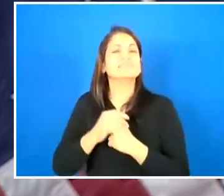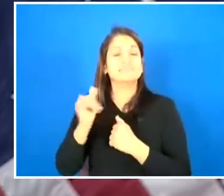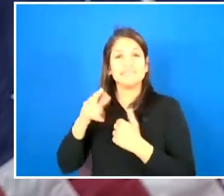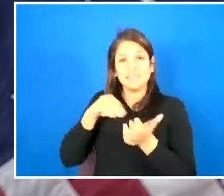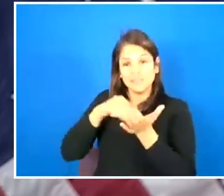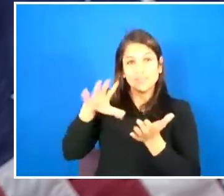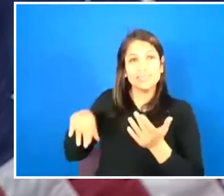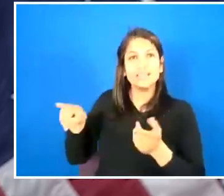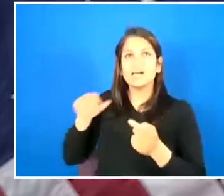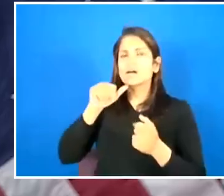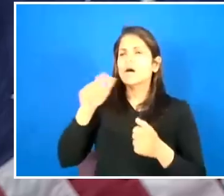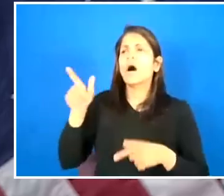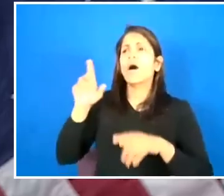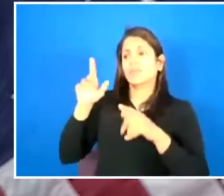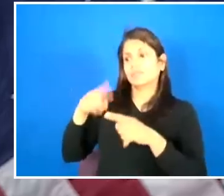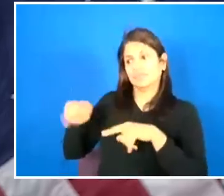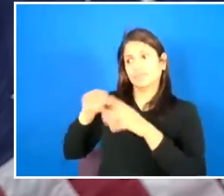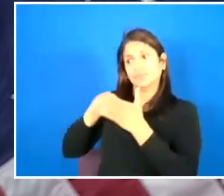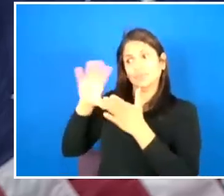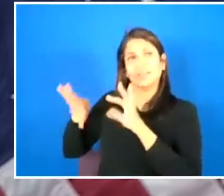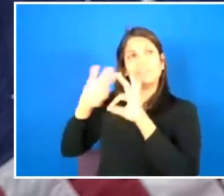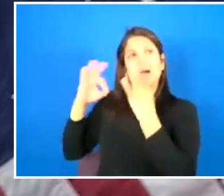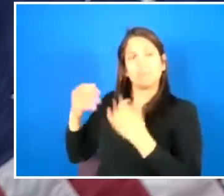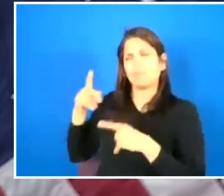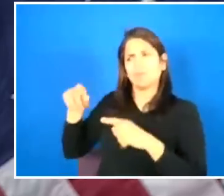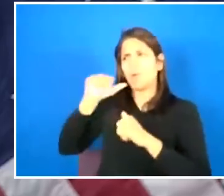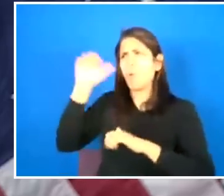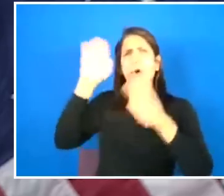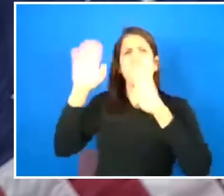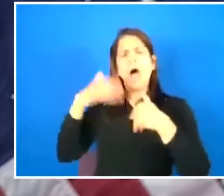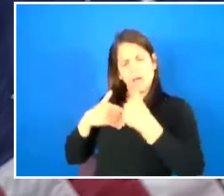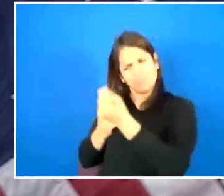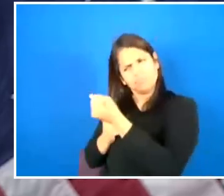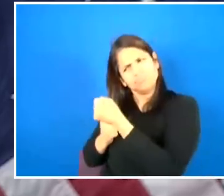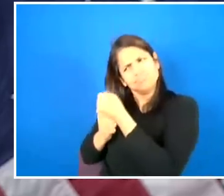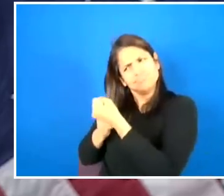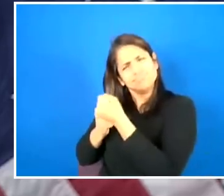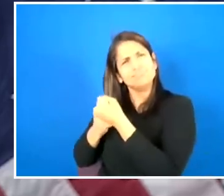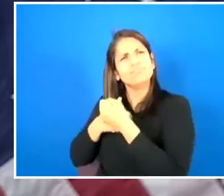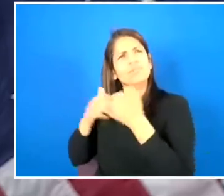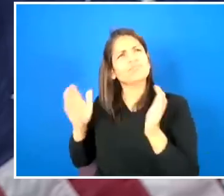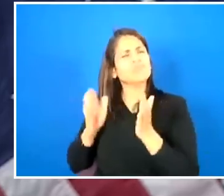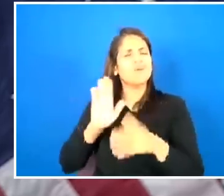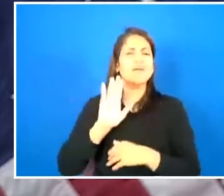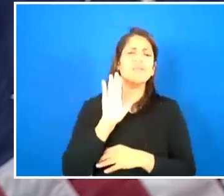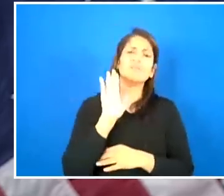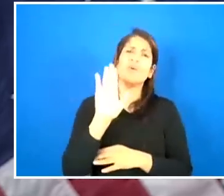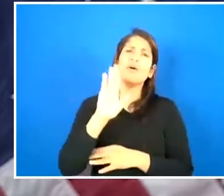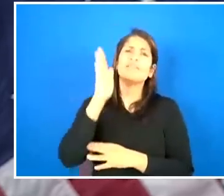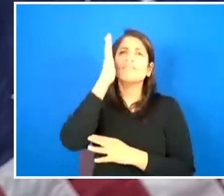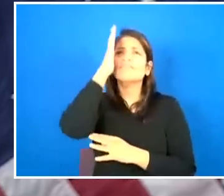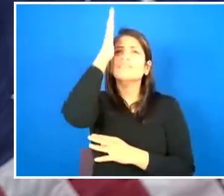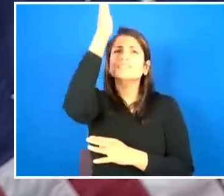EEVRYST EPF O THE WAY. CAN'T DO IT SOME OF THE WAYS WE UDSE TO DO IT BUT WE'RE GOING TO BE